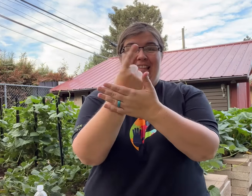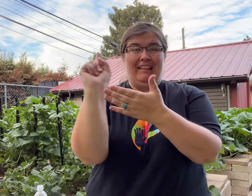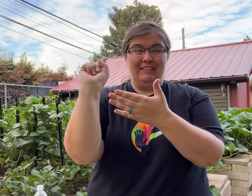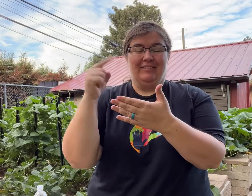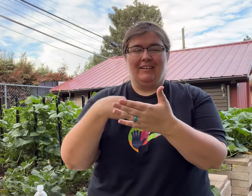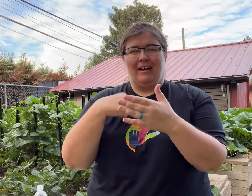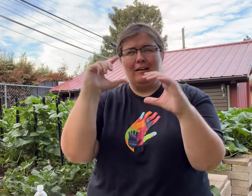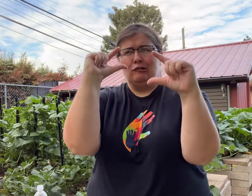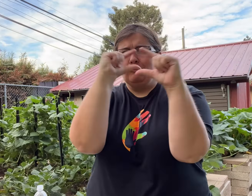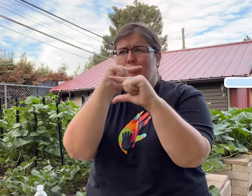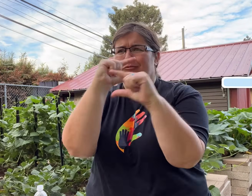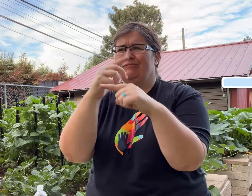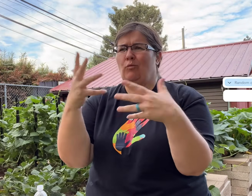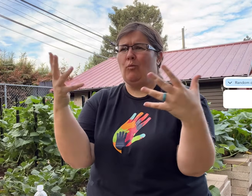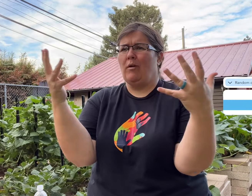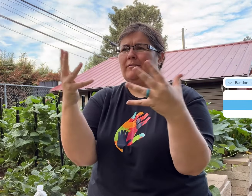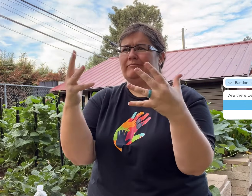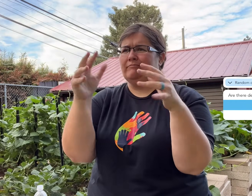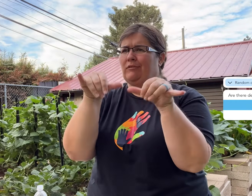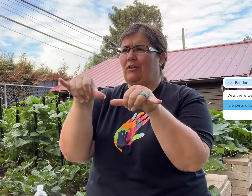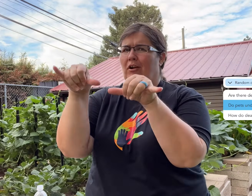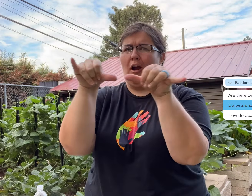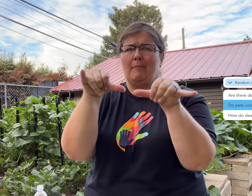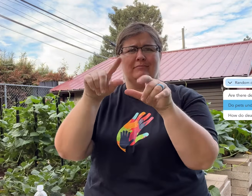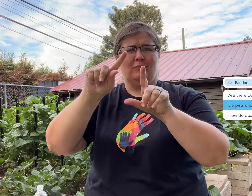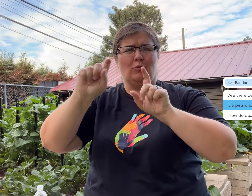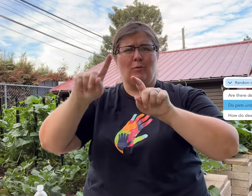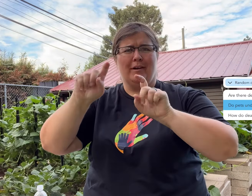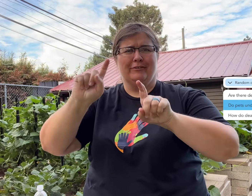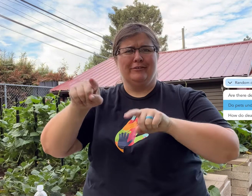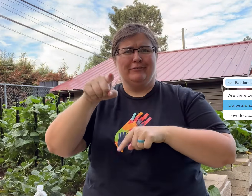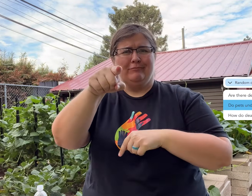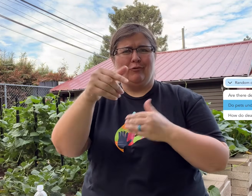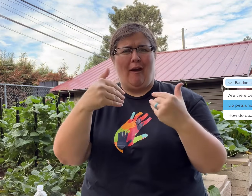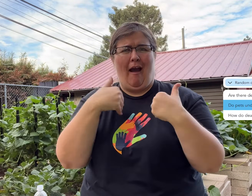Last week, I decided to take a look on Google and see what were the most common questions you